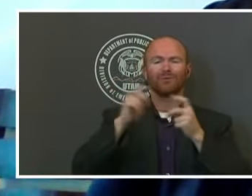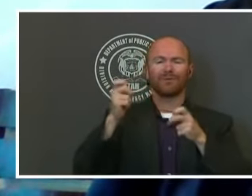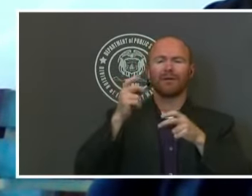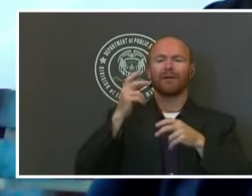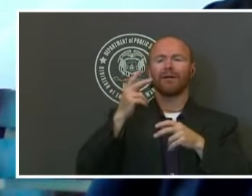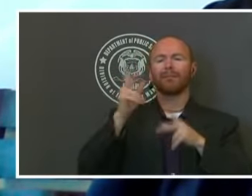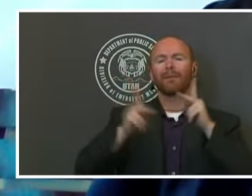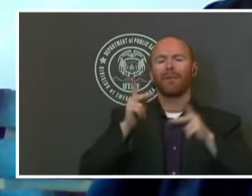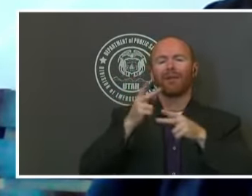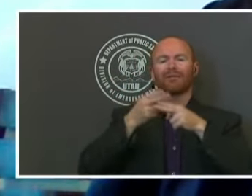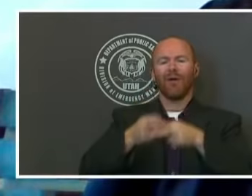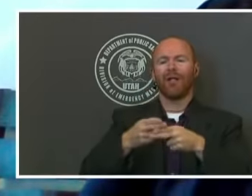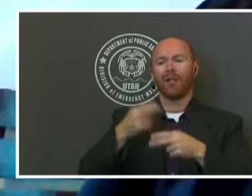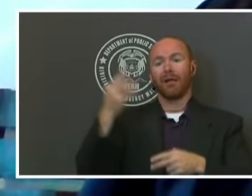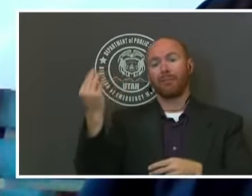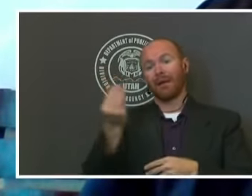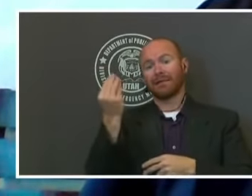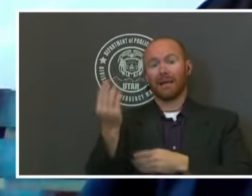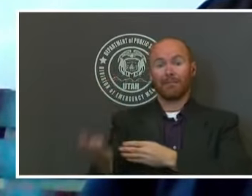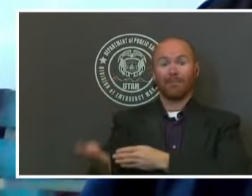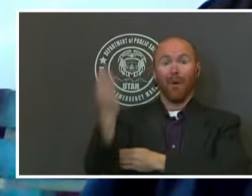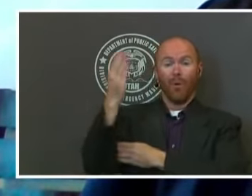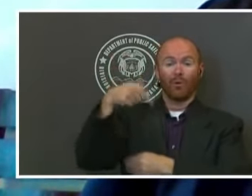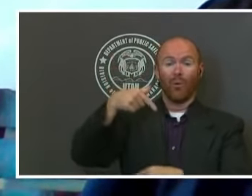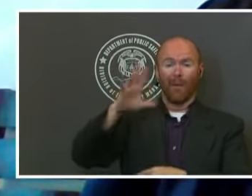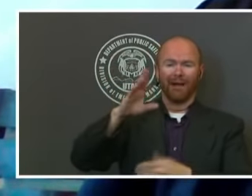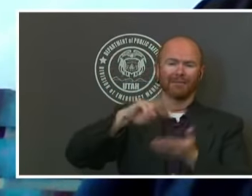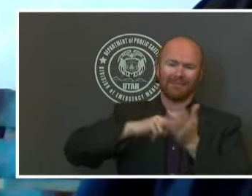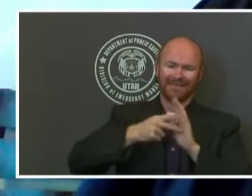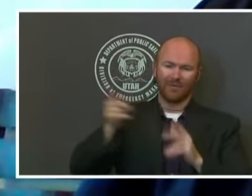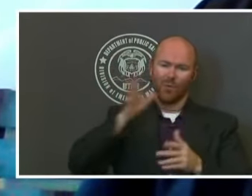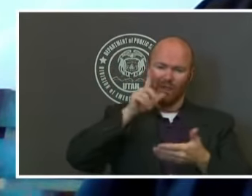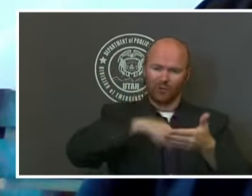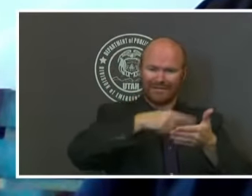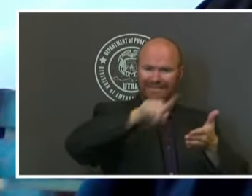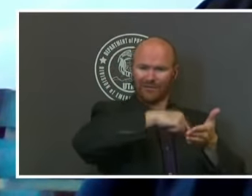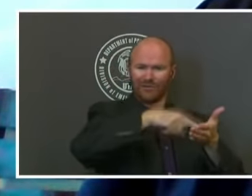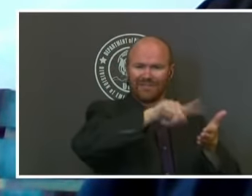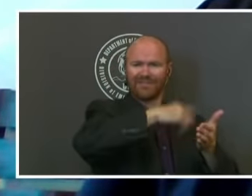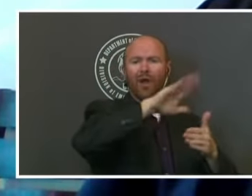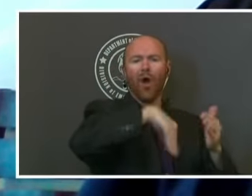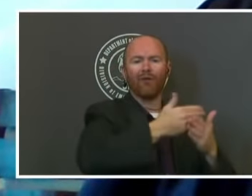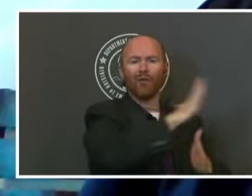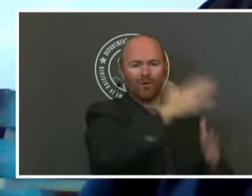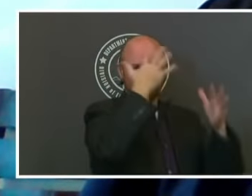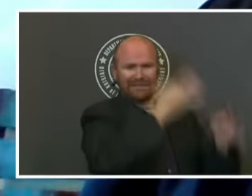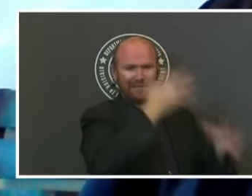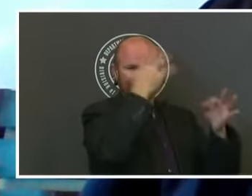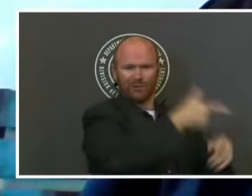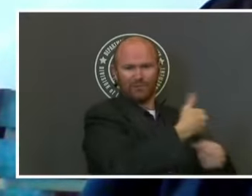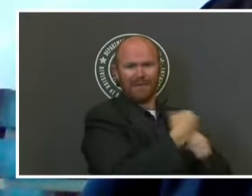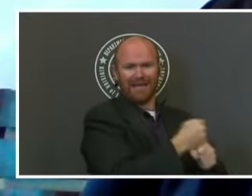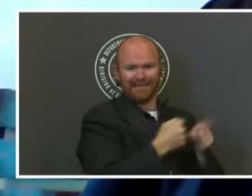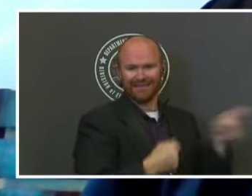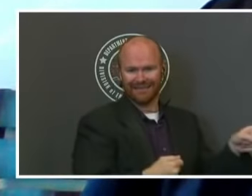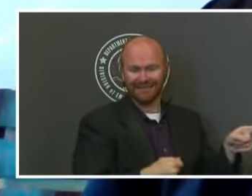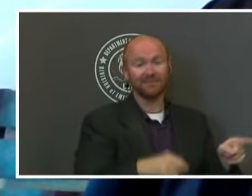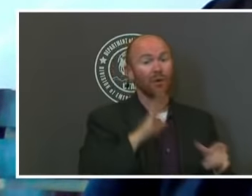since the pandemic yeah